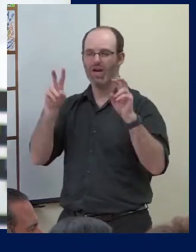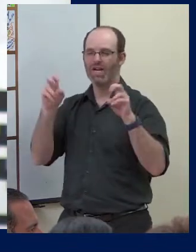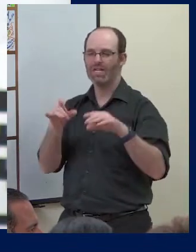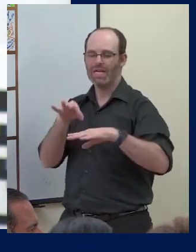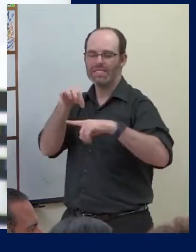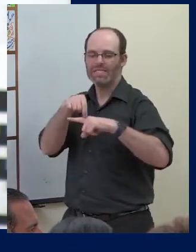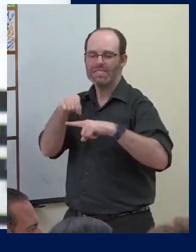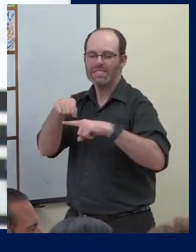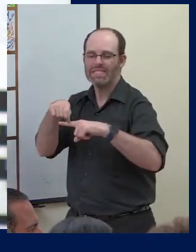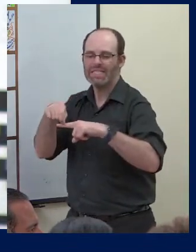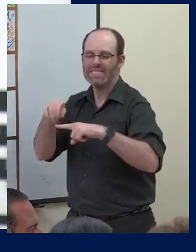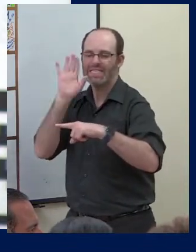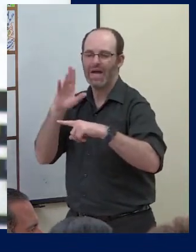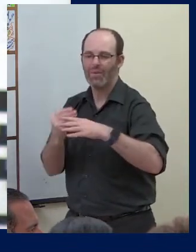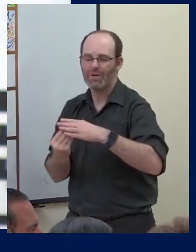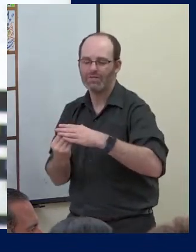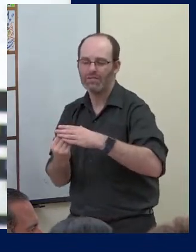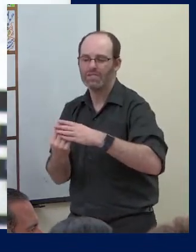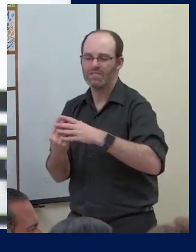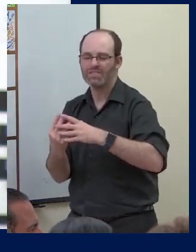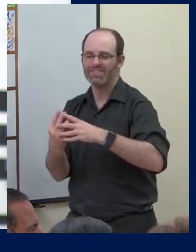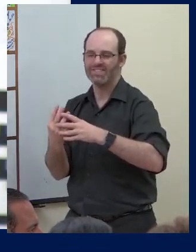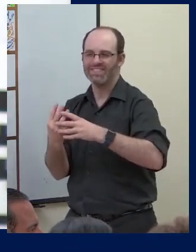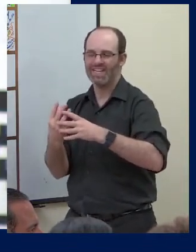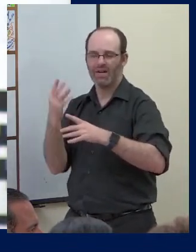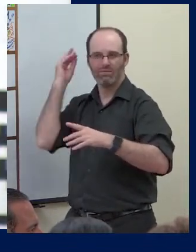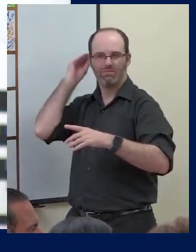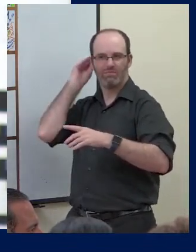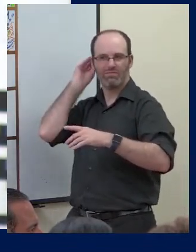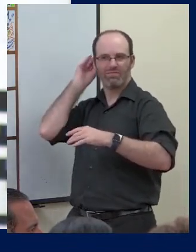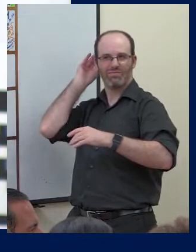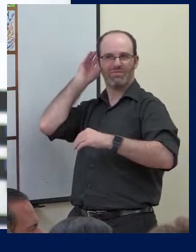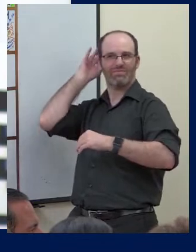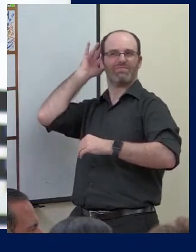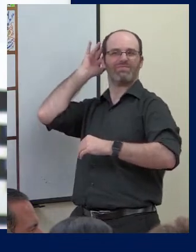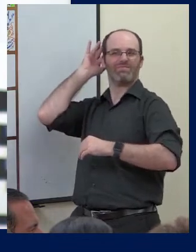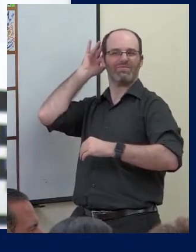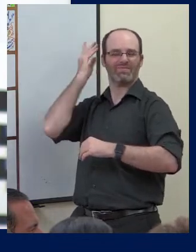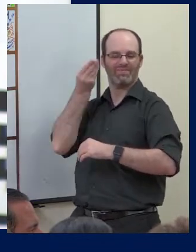certainly seeds that we will be working on and thinking about as we go back in terms